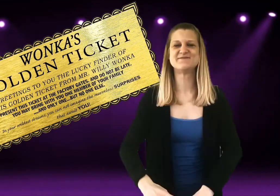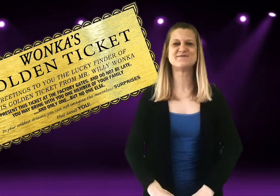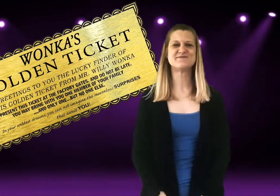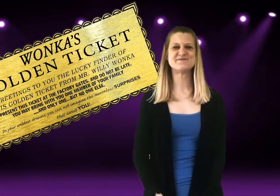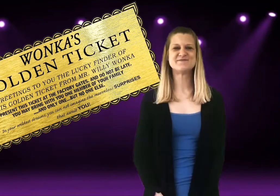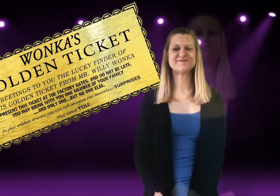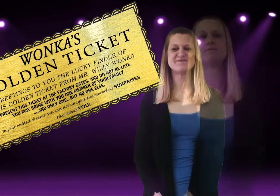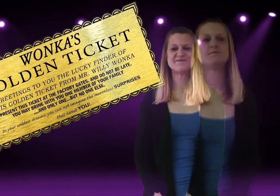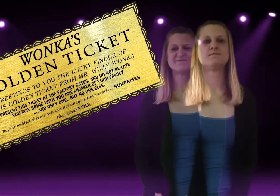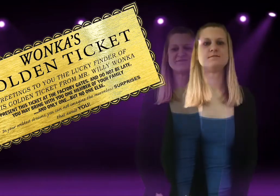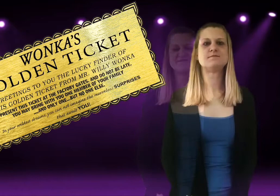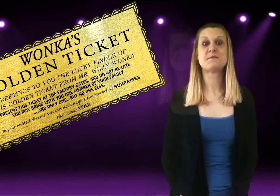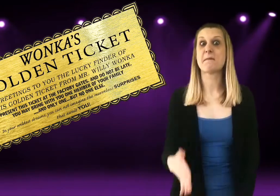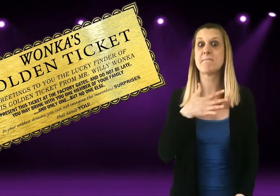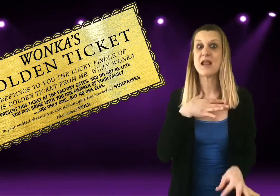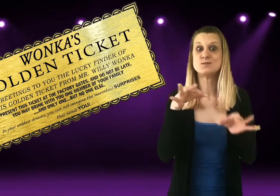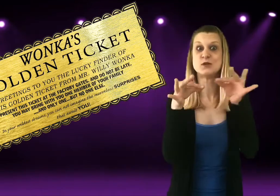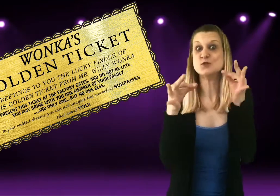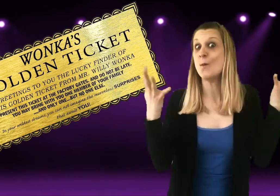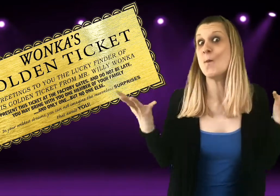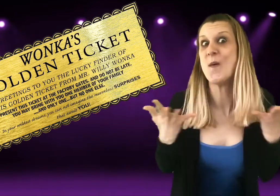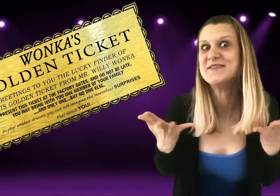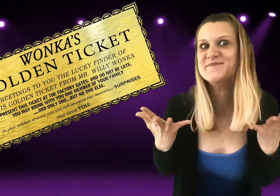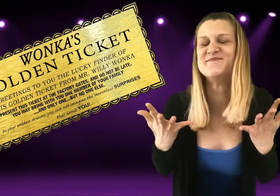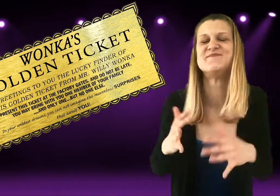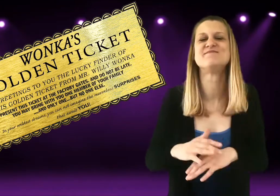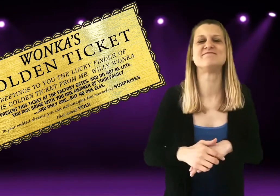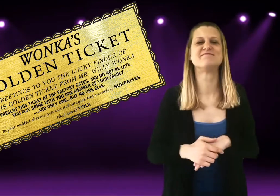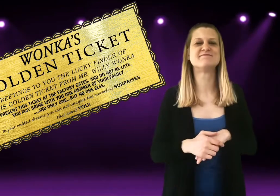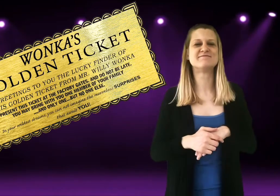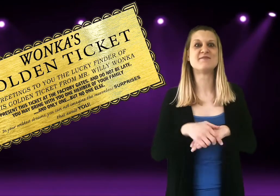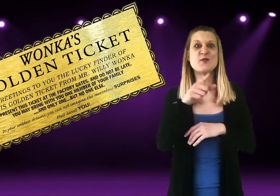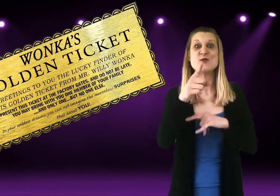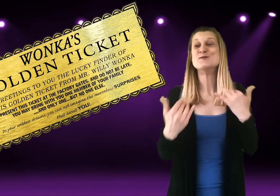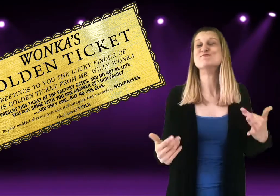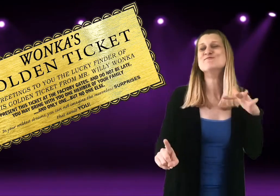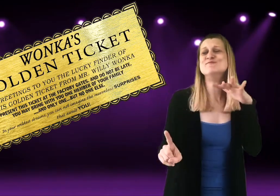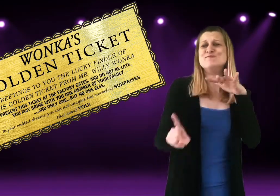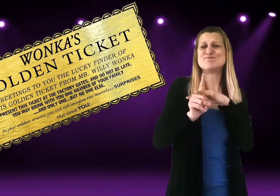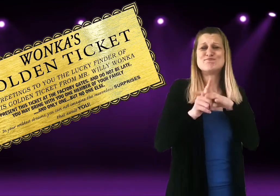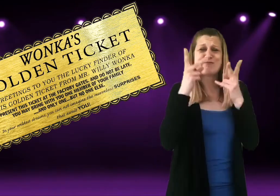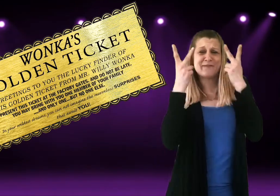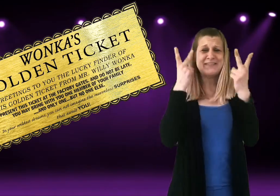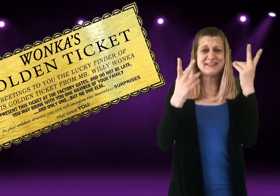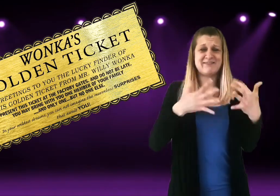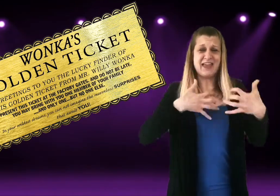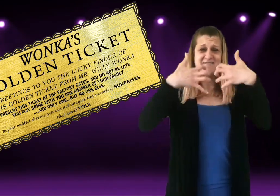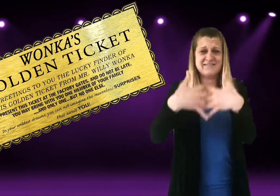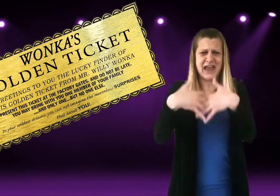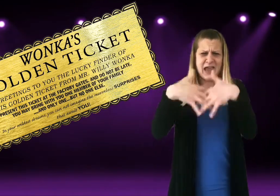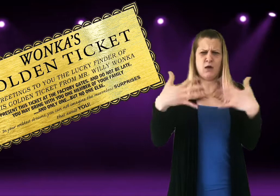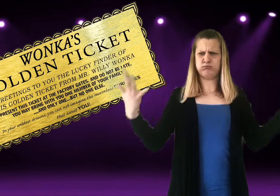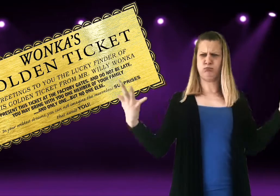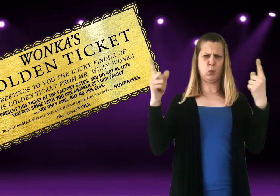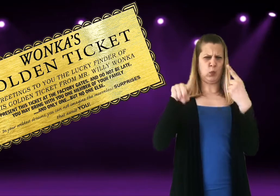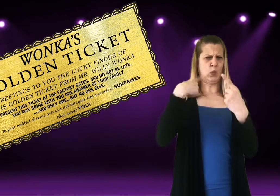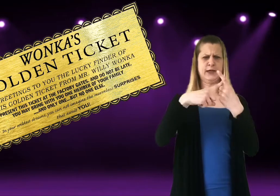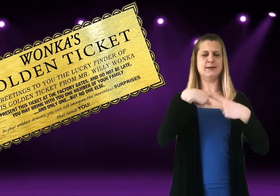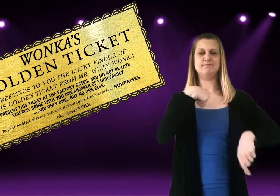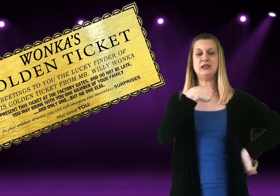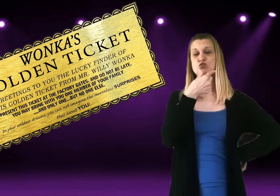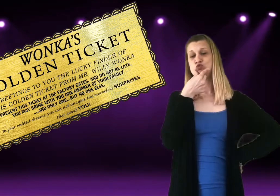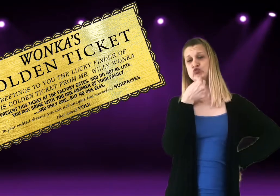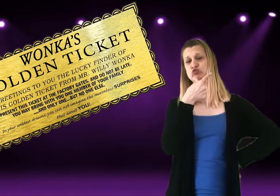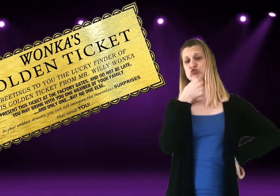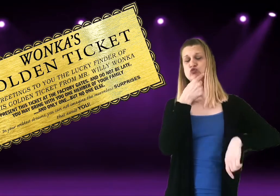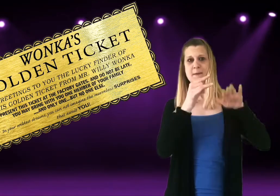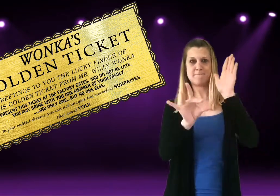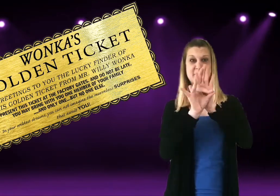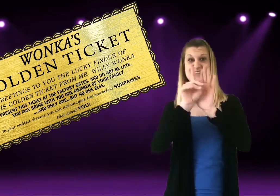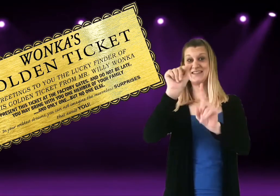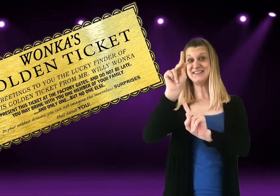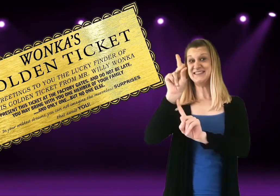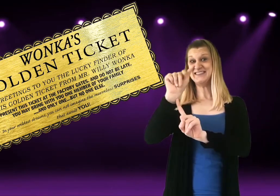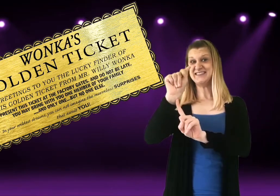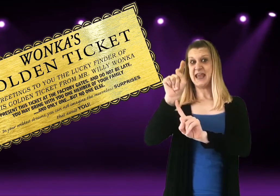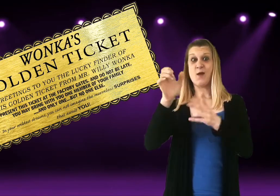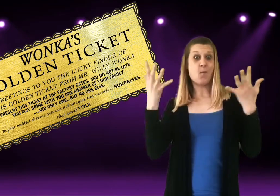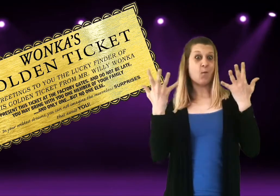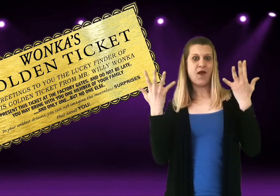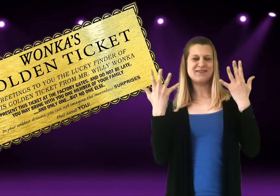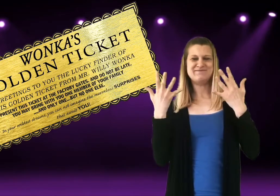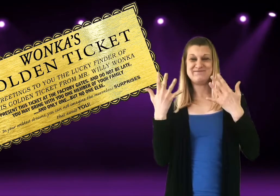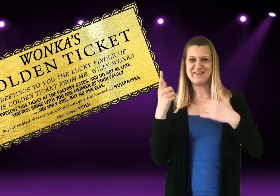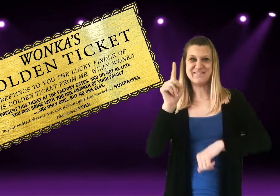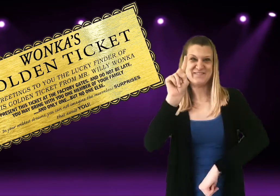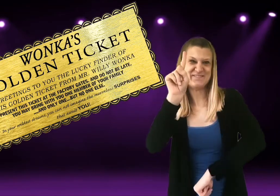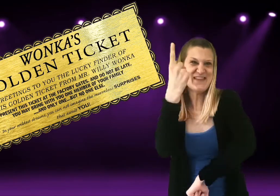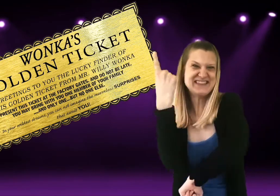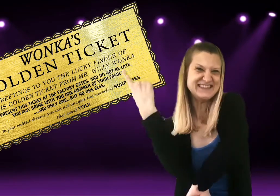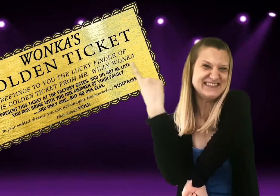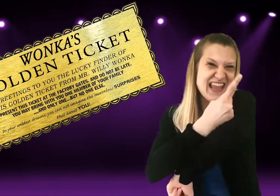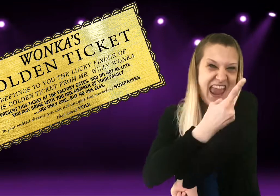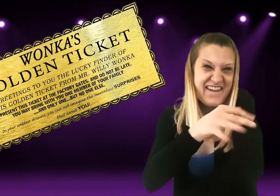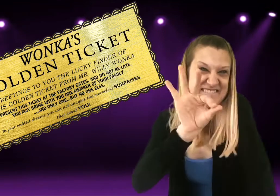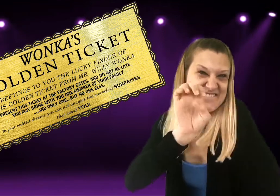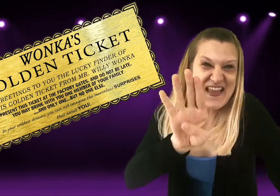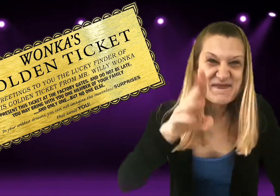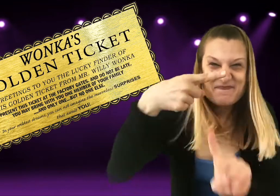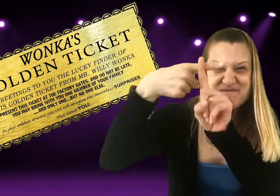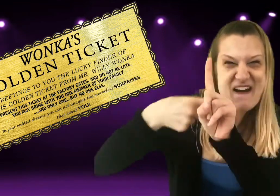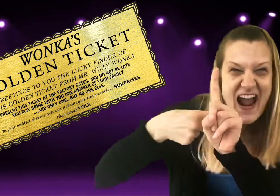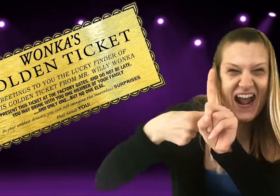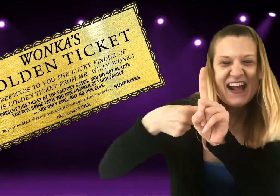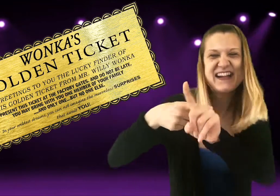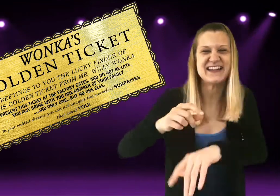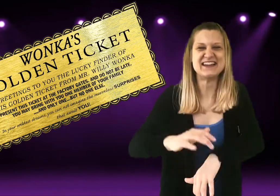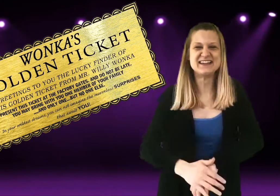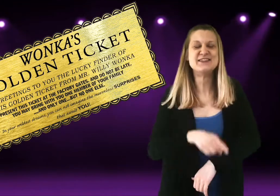And now, here are your instructions: the day I have chosen for the visit is the first day in the month of February.